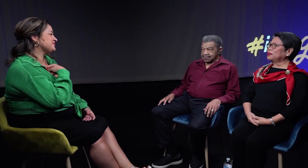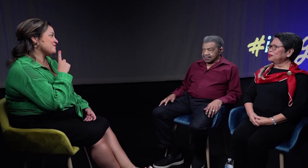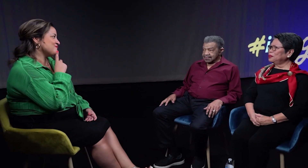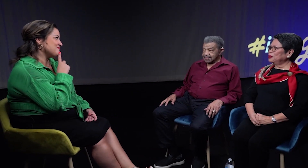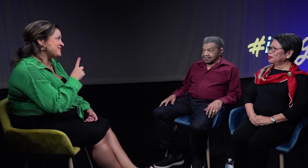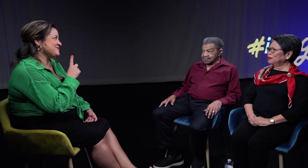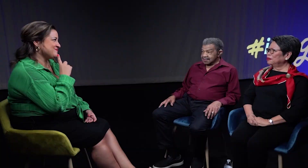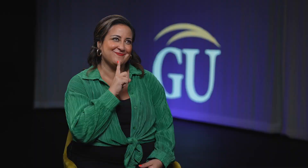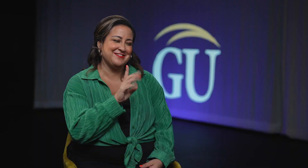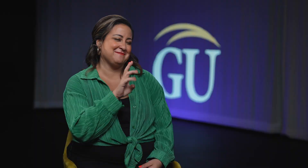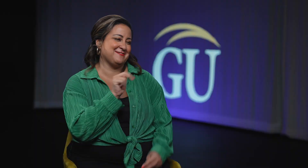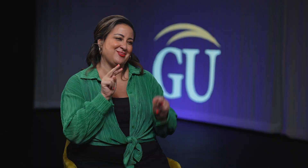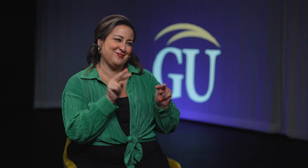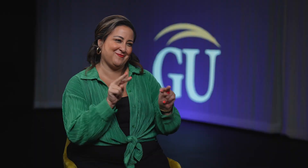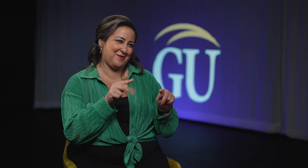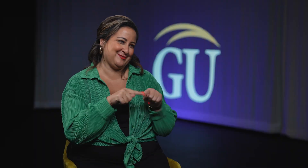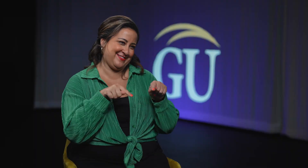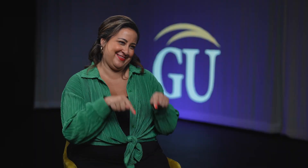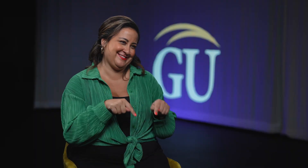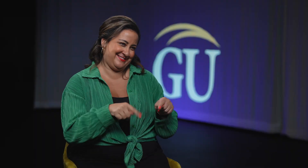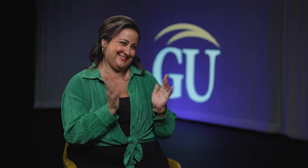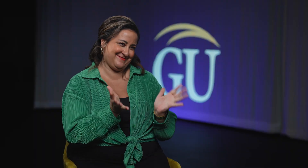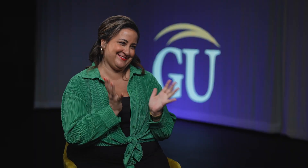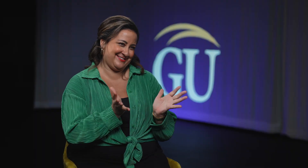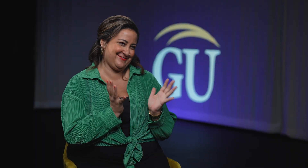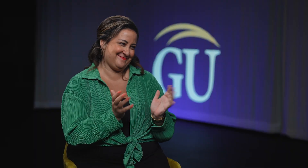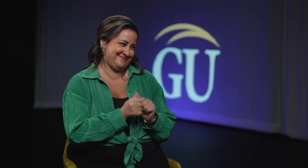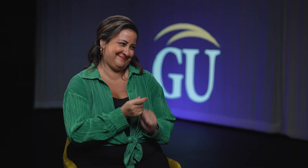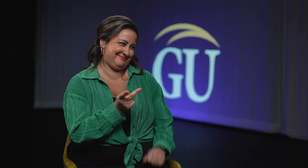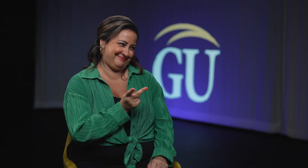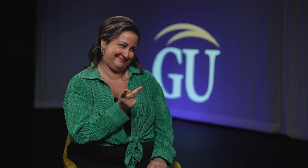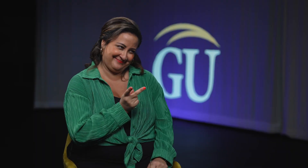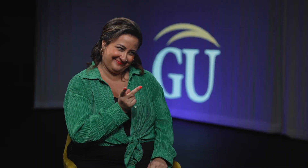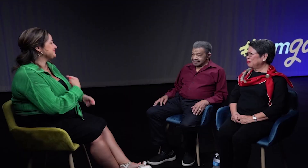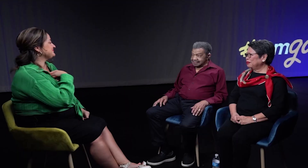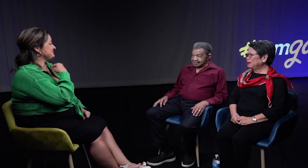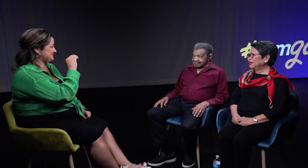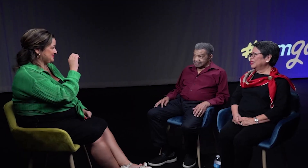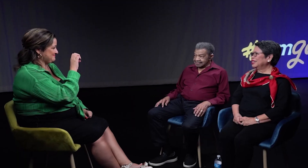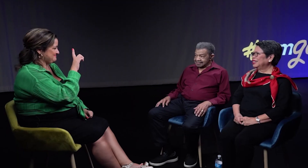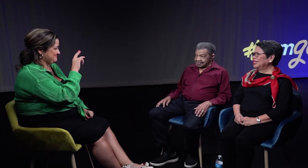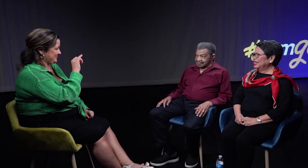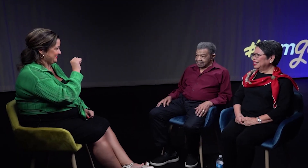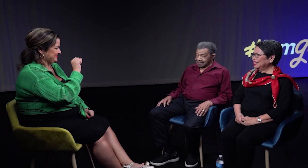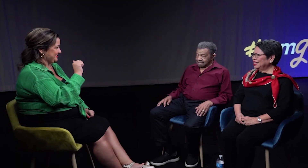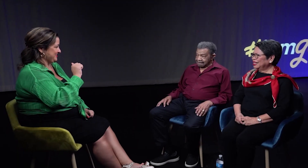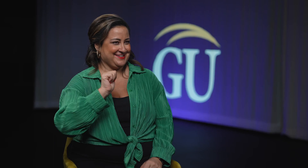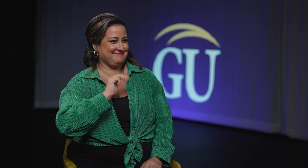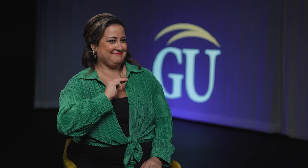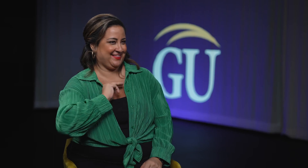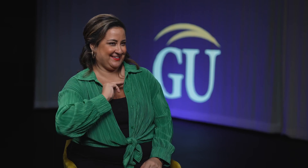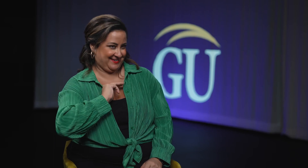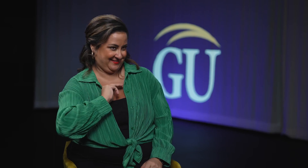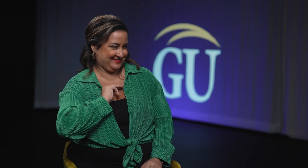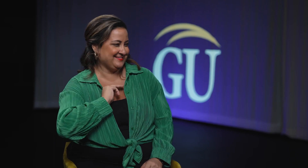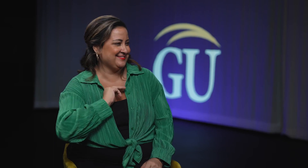I’ve really been looking forward to this conversation with you two. I’m Melissa, this is my sign name.